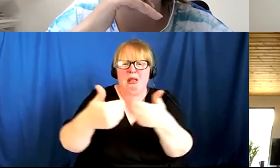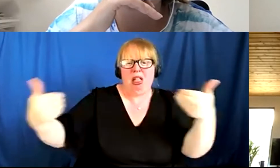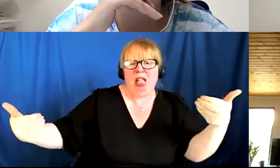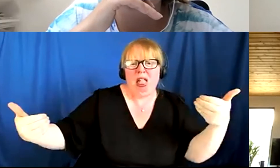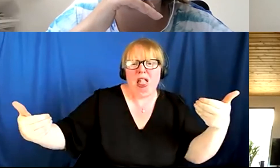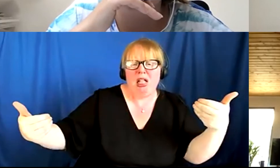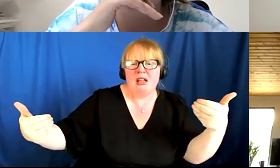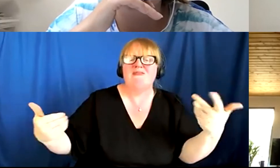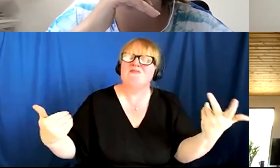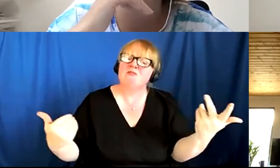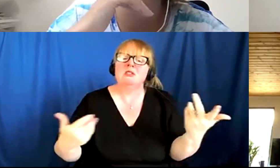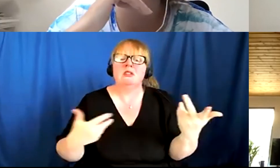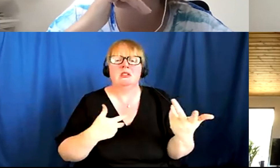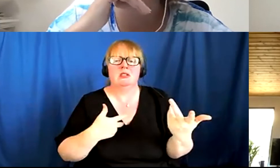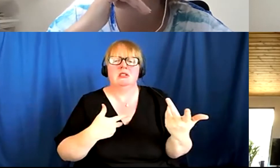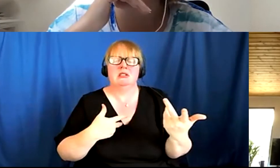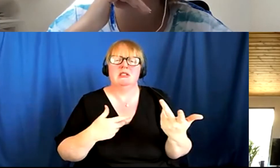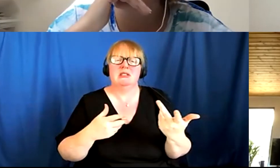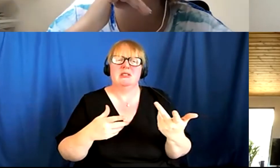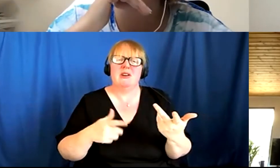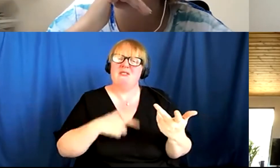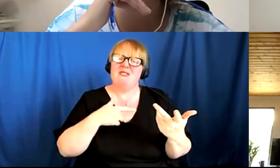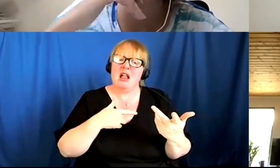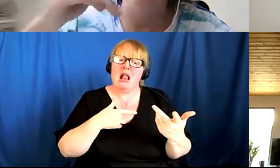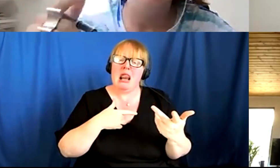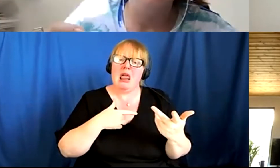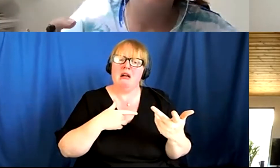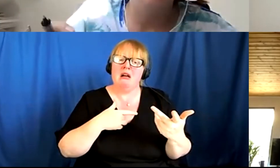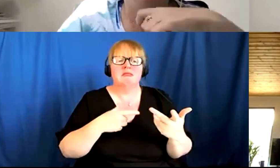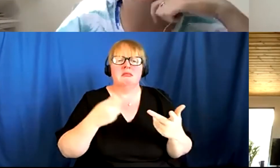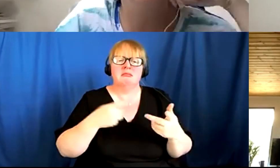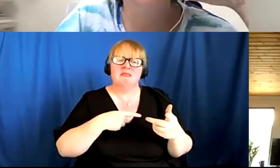hear about it through the normal kind of paths would come to that which invariably is, you know,